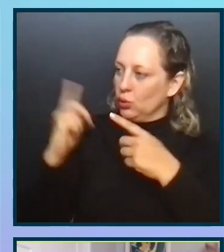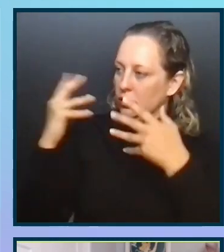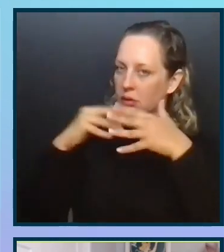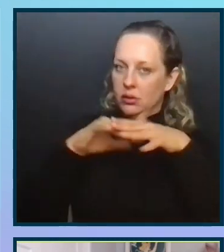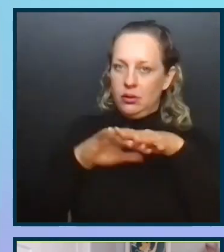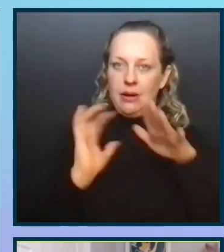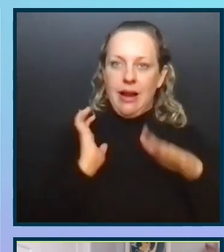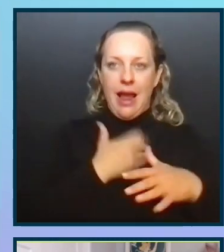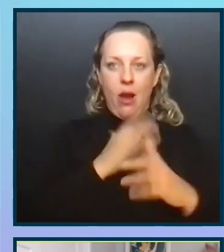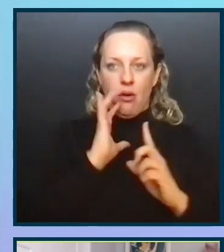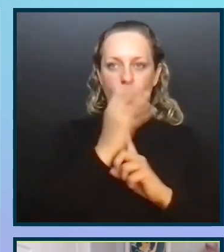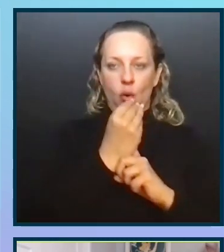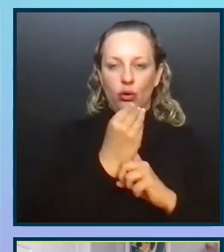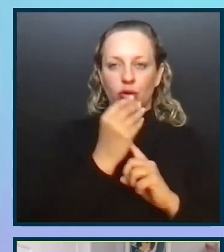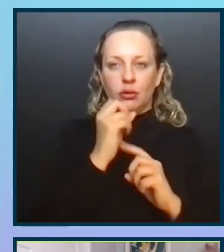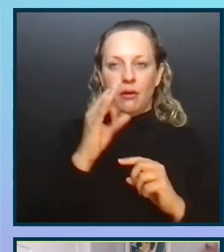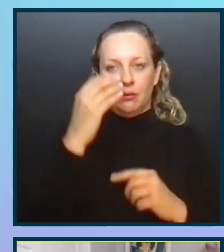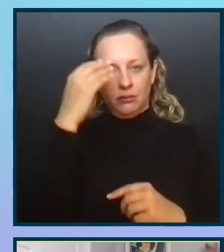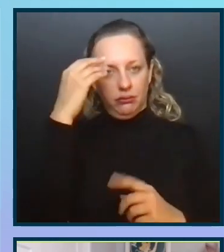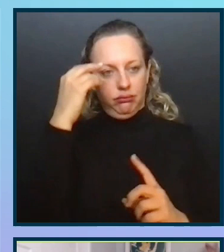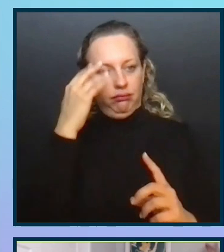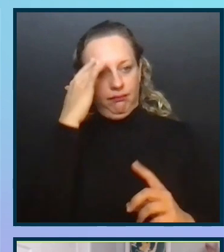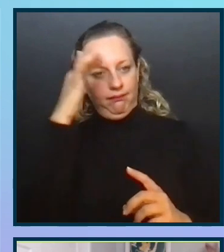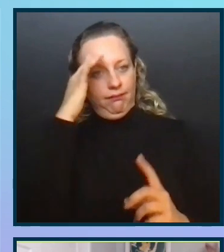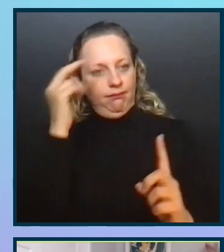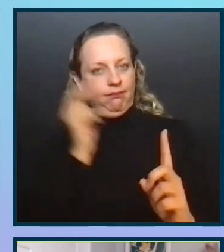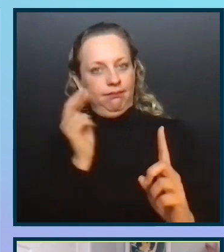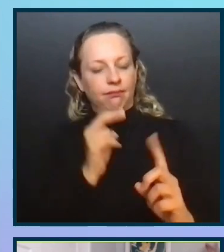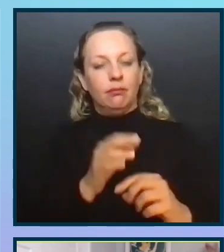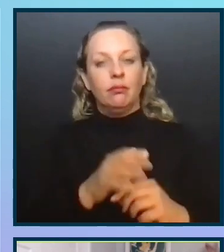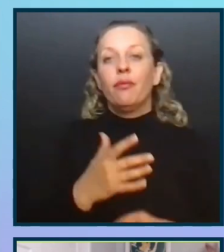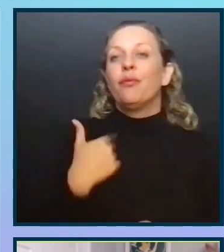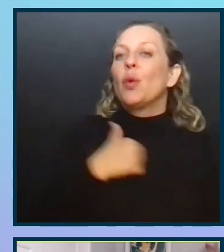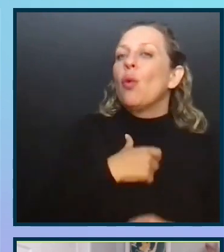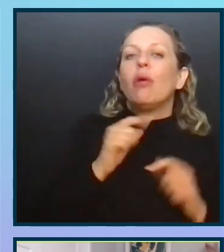We will always be advocating for accessibility, to create more roles,